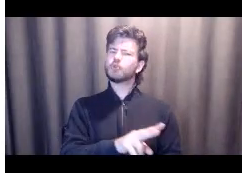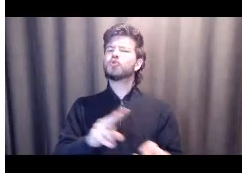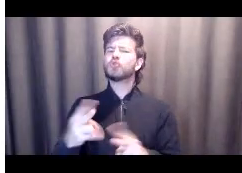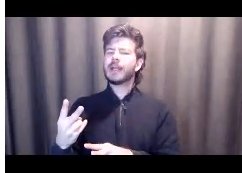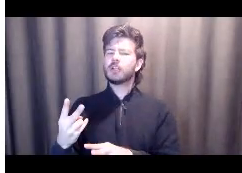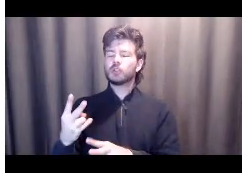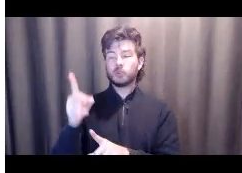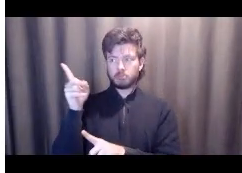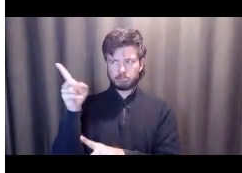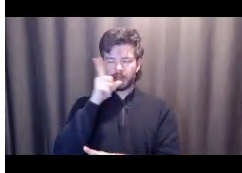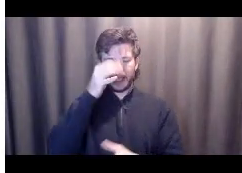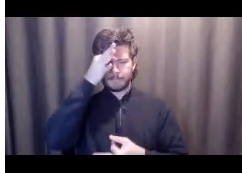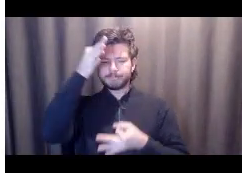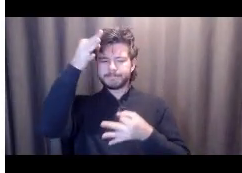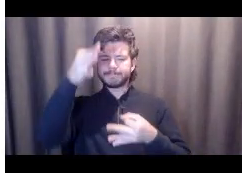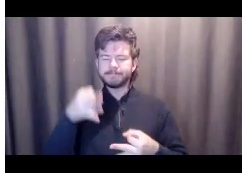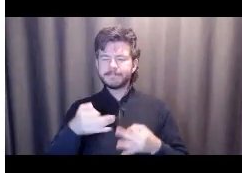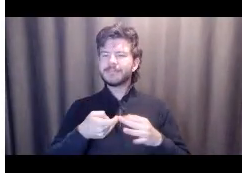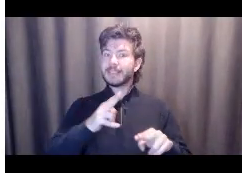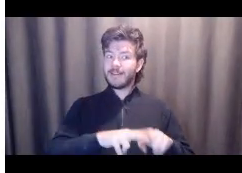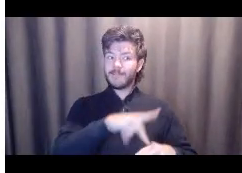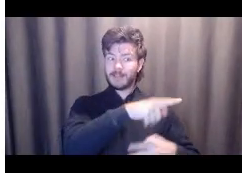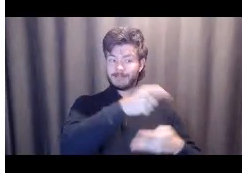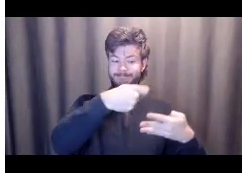meet these requirements.